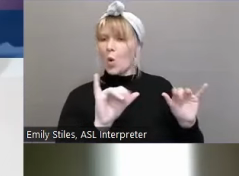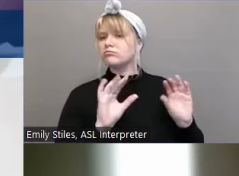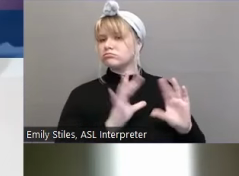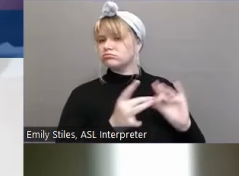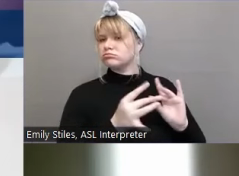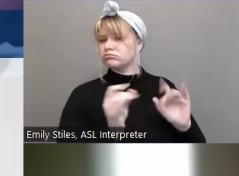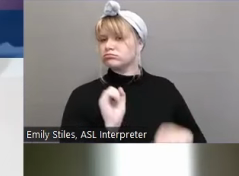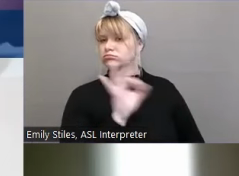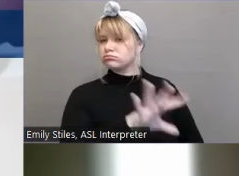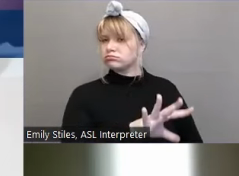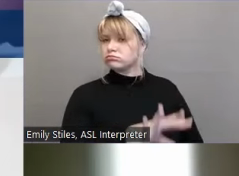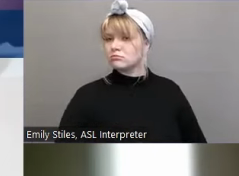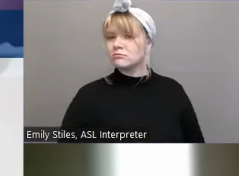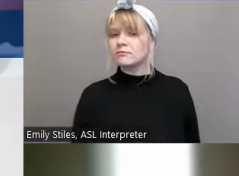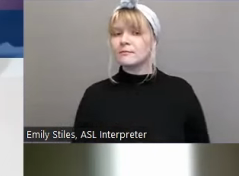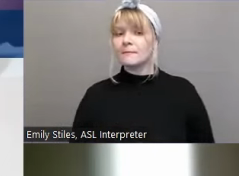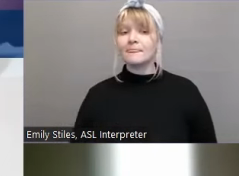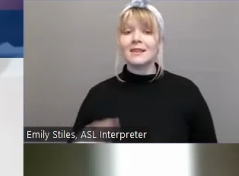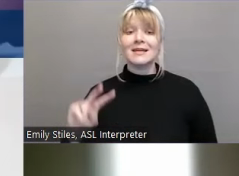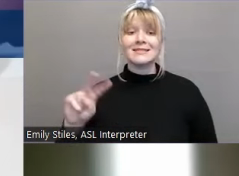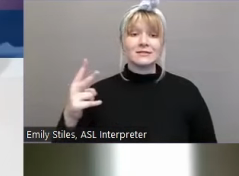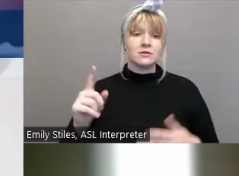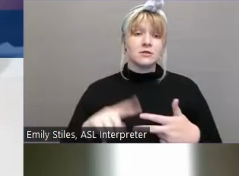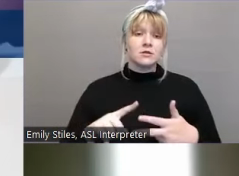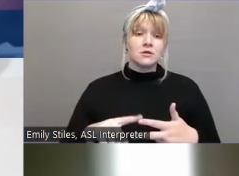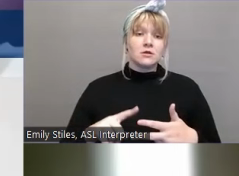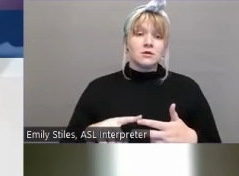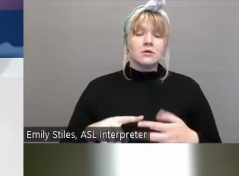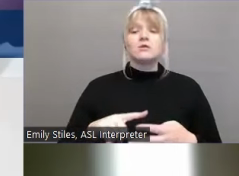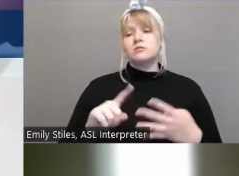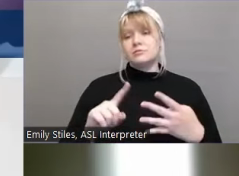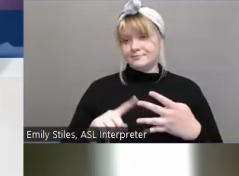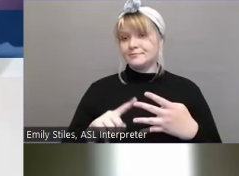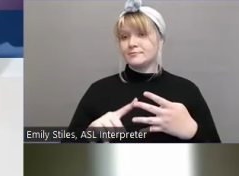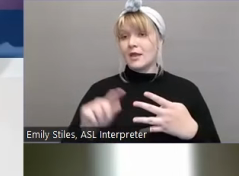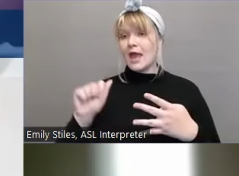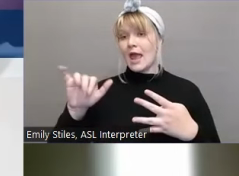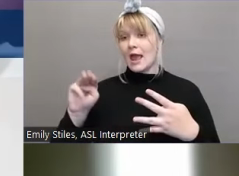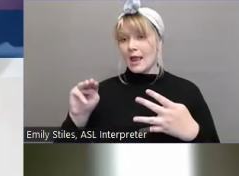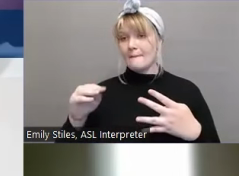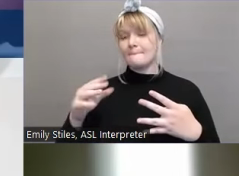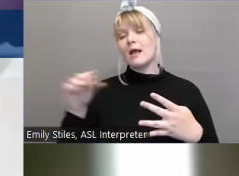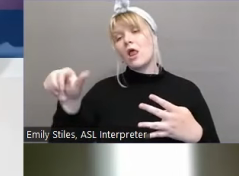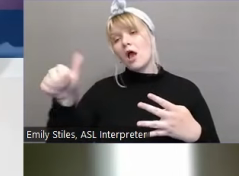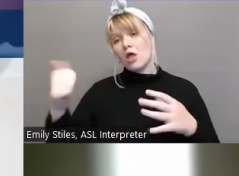Second, having AIM and other agencies that serve various populations at the table allows